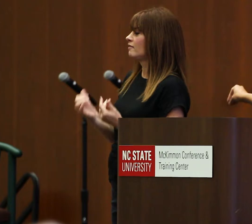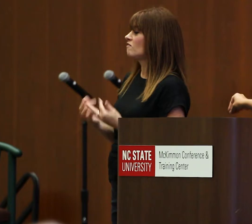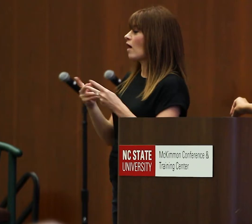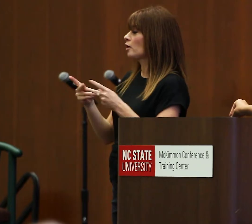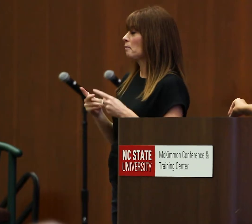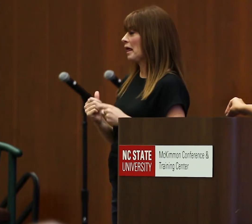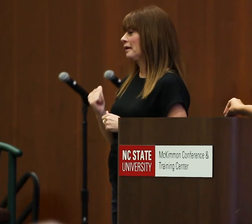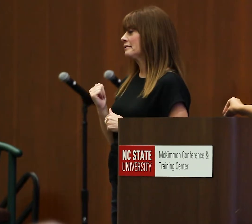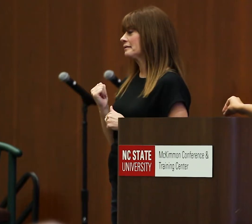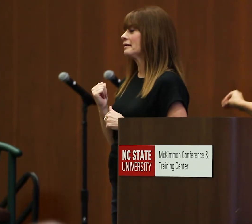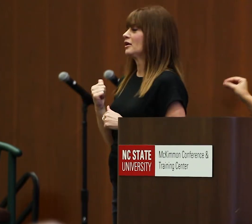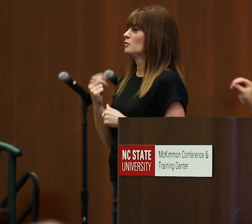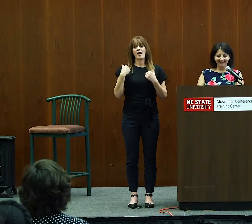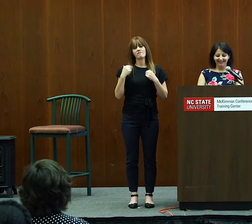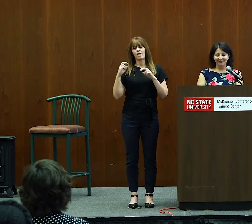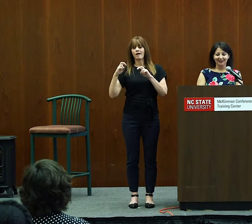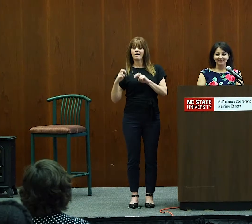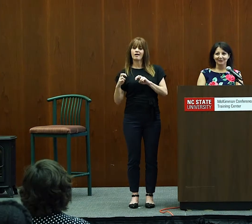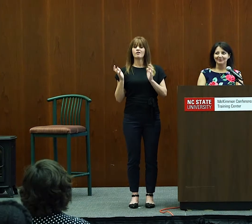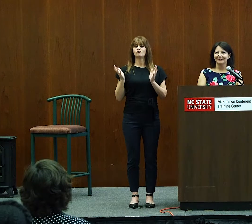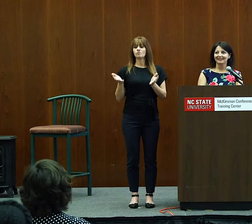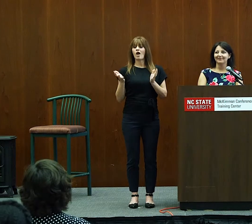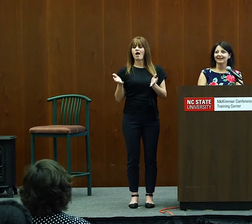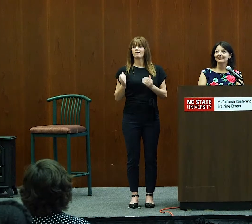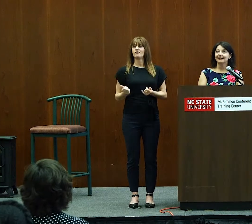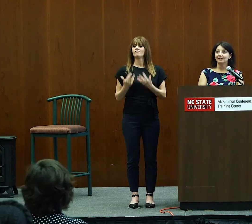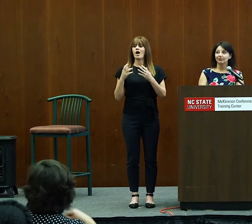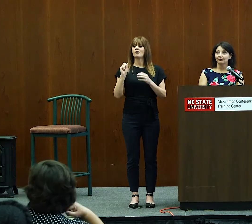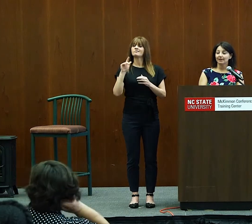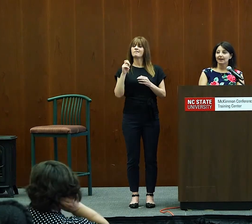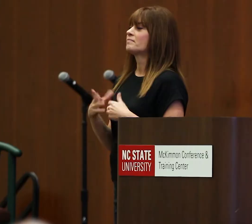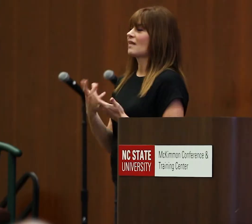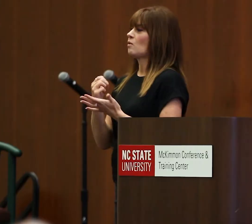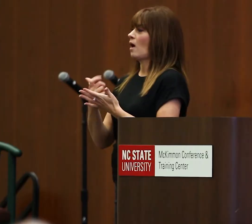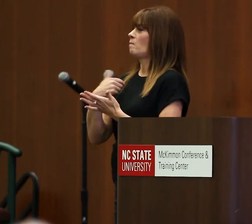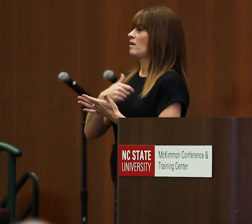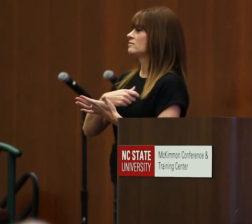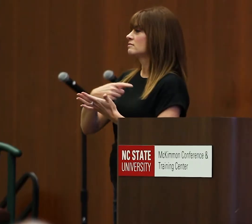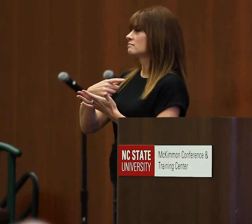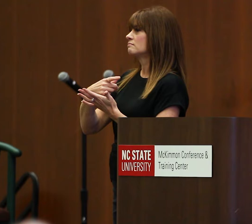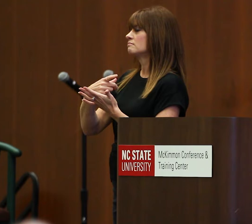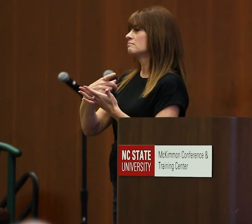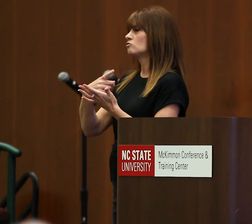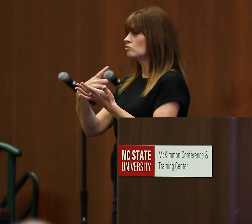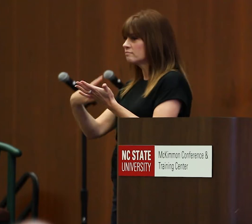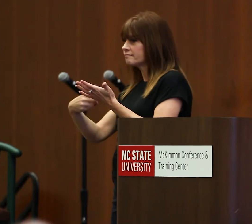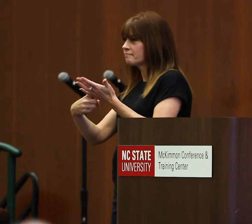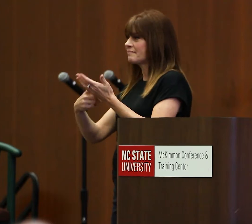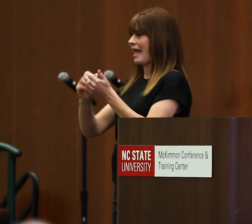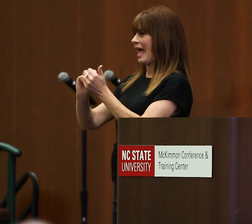have a little fireside chat (very Woodrow Wilson of us) to talk about how, right? So